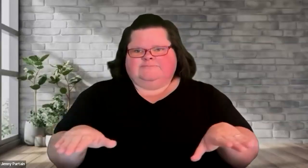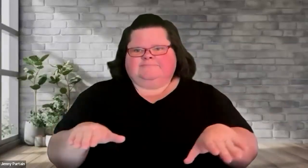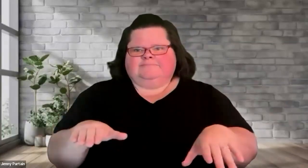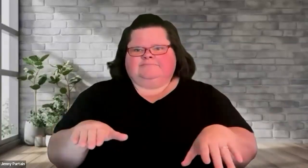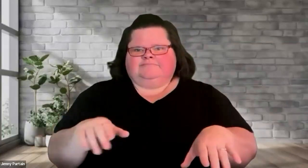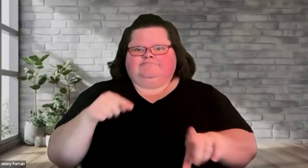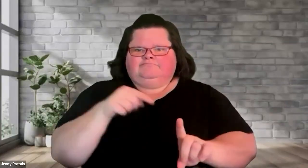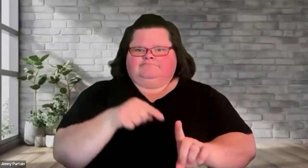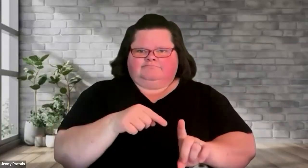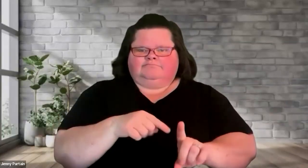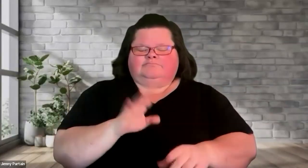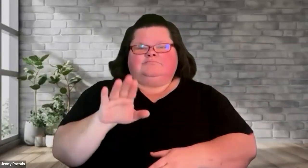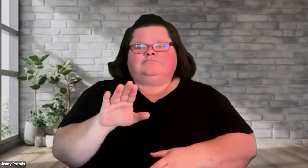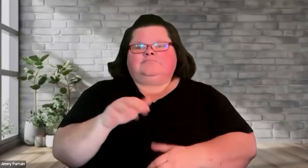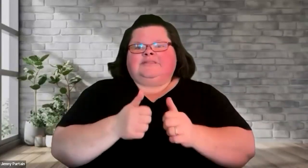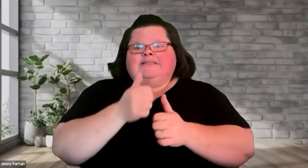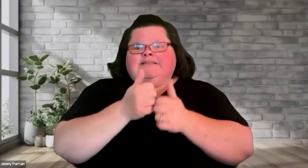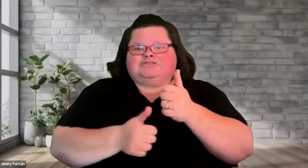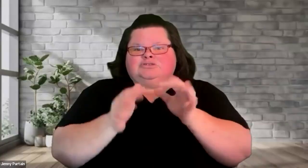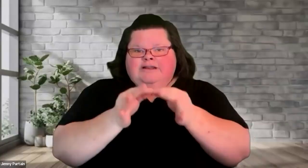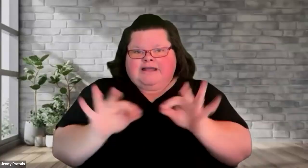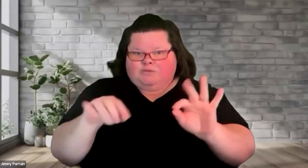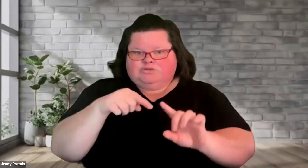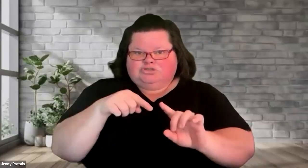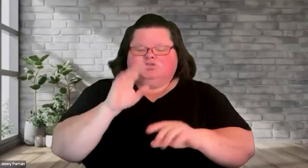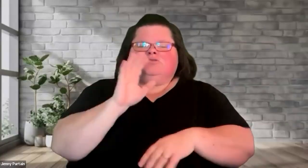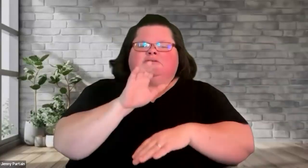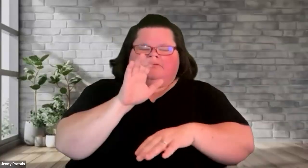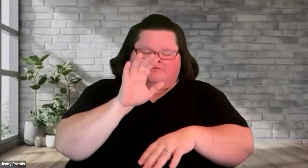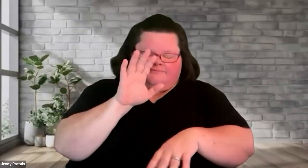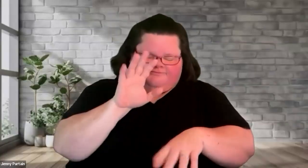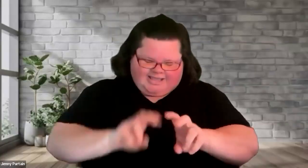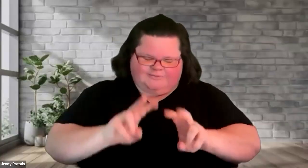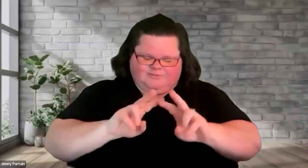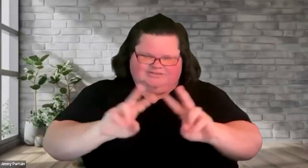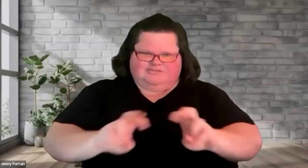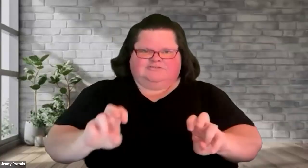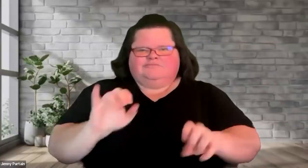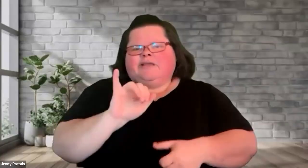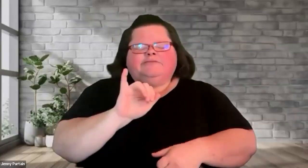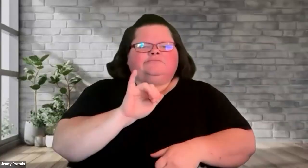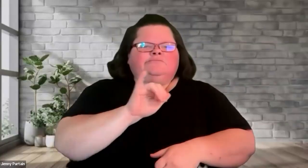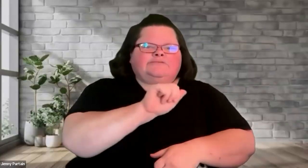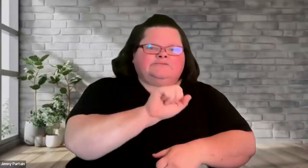Evaluations are designed specifically for Deaf children. So each language is evaluated.